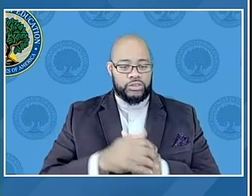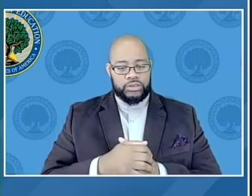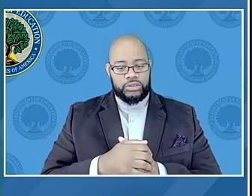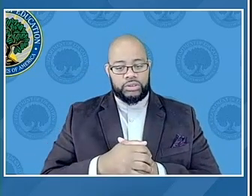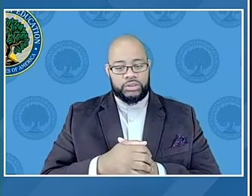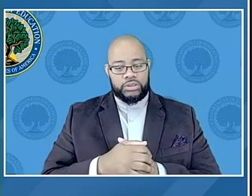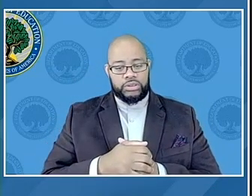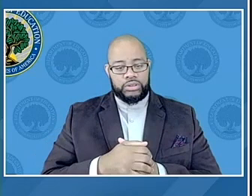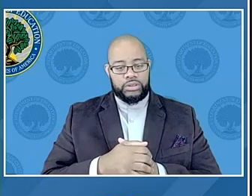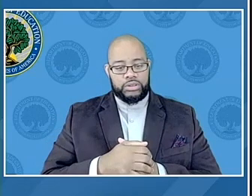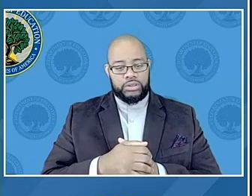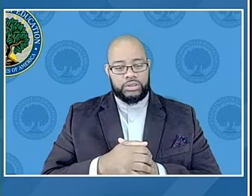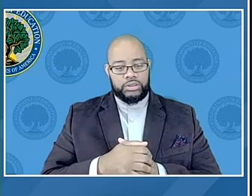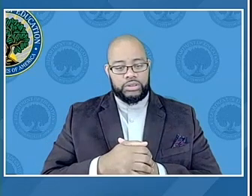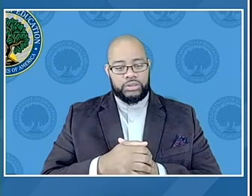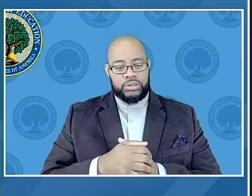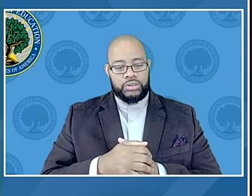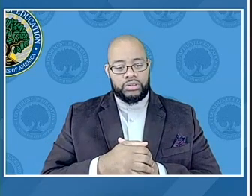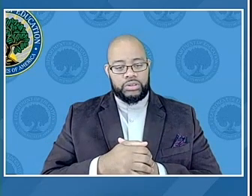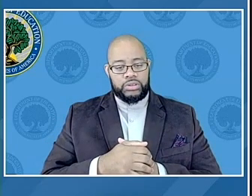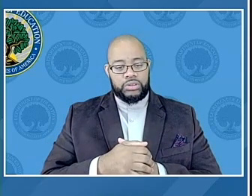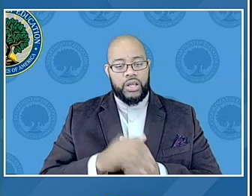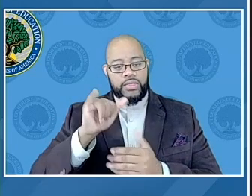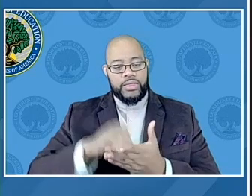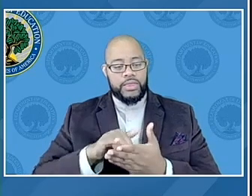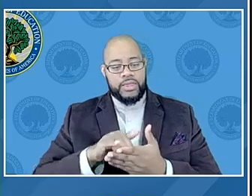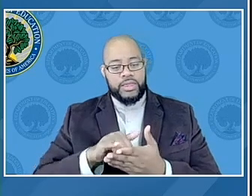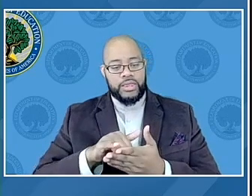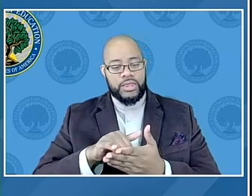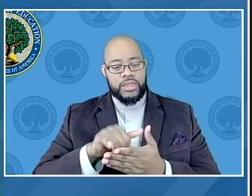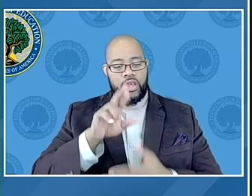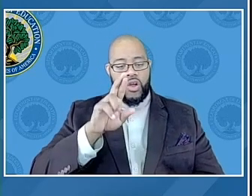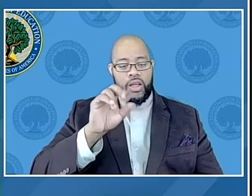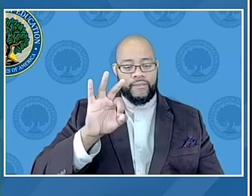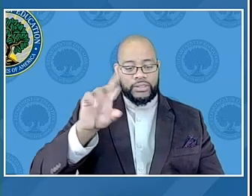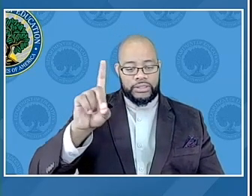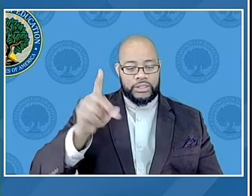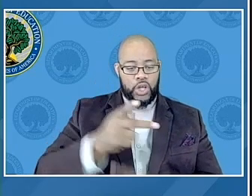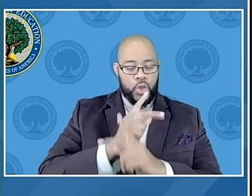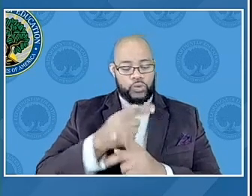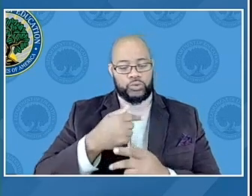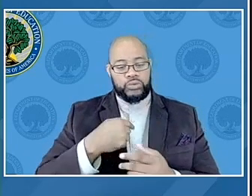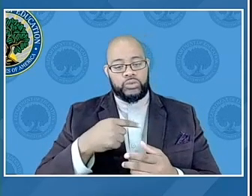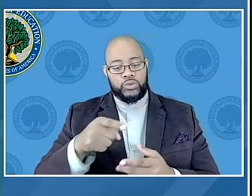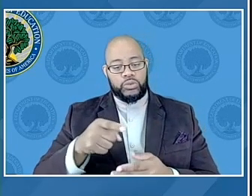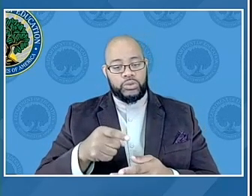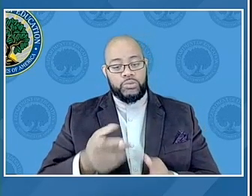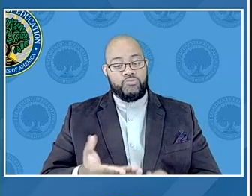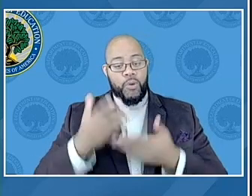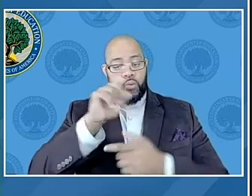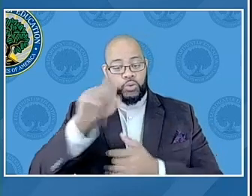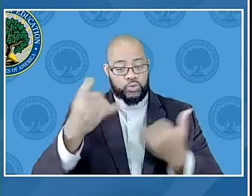You- and these are FFEL loans. We've brought up- you brought up questions today with the first two points about